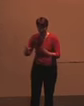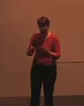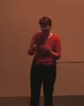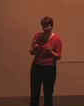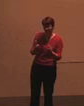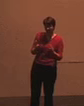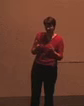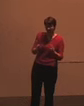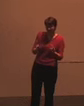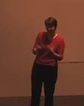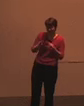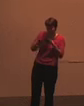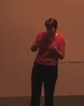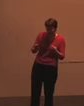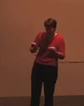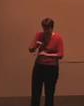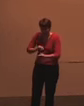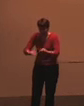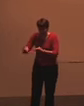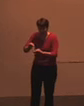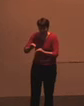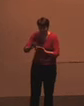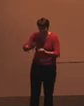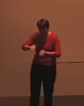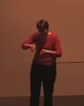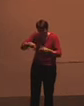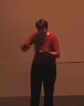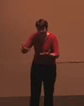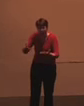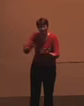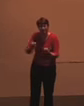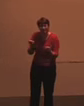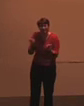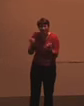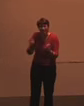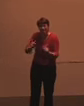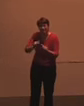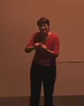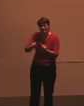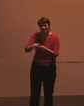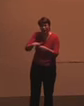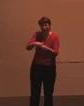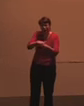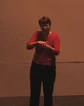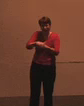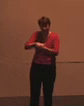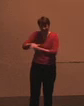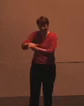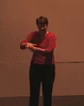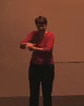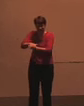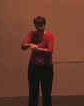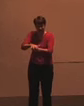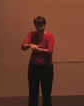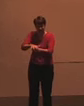So we can provide many, many different areas, many, many different relationships.